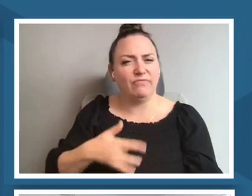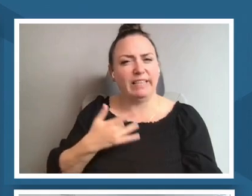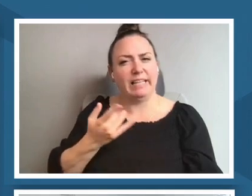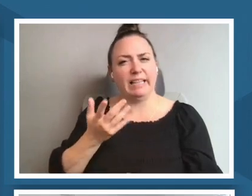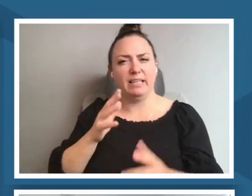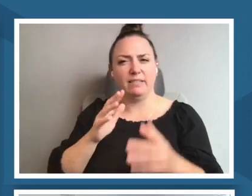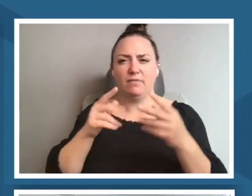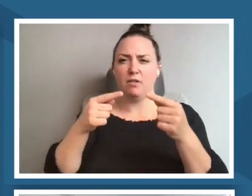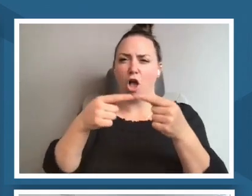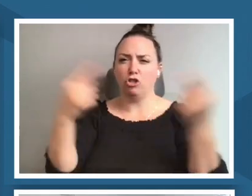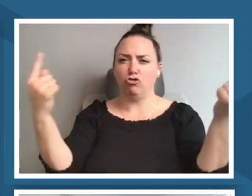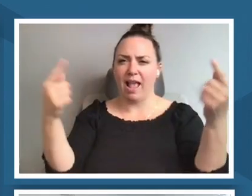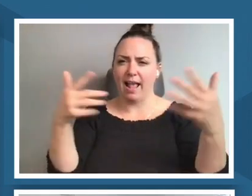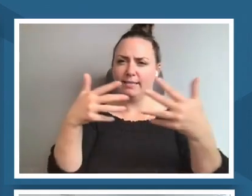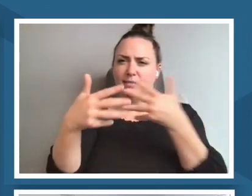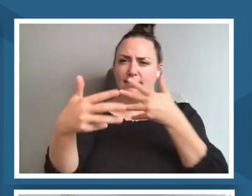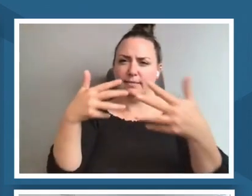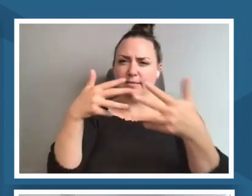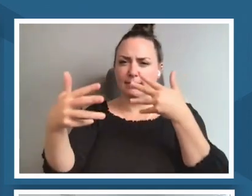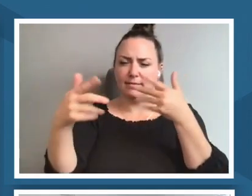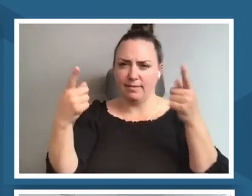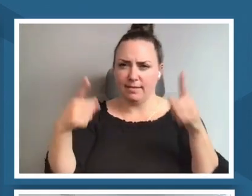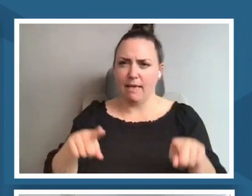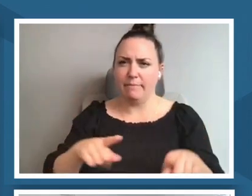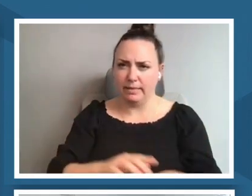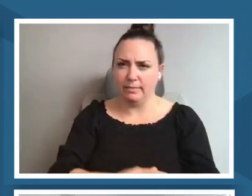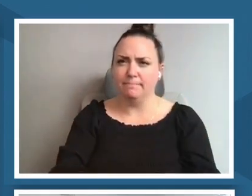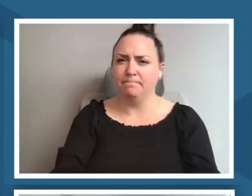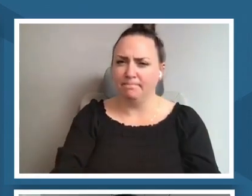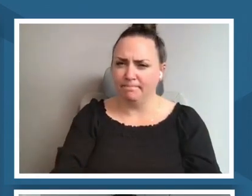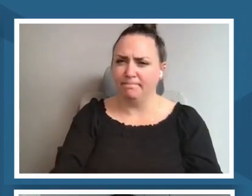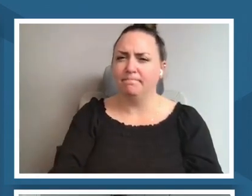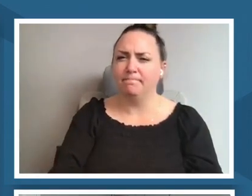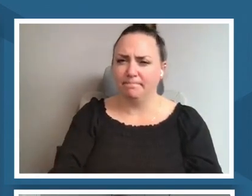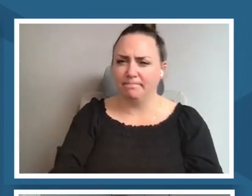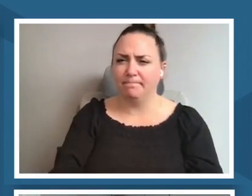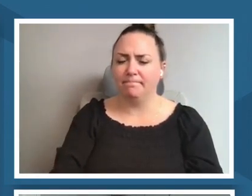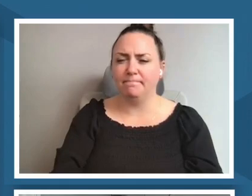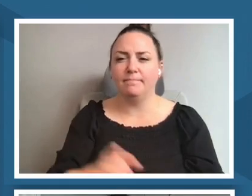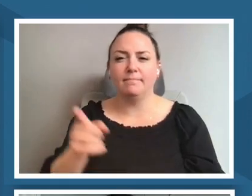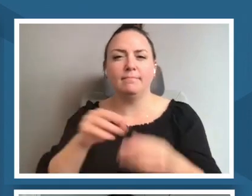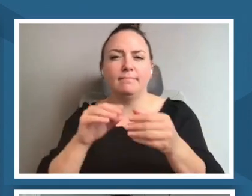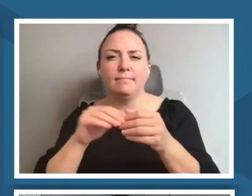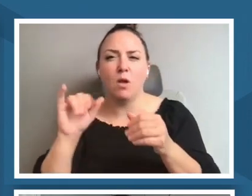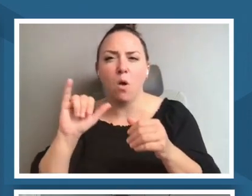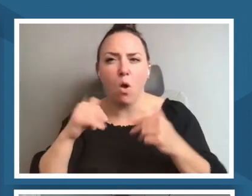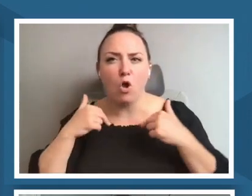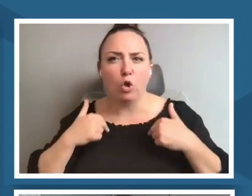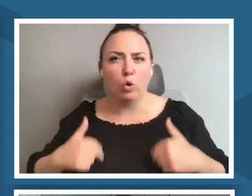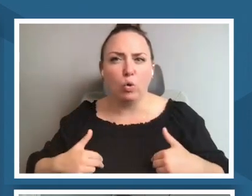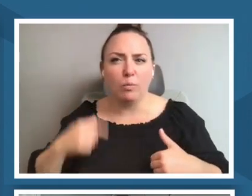are happening in this work of art yeah